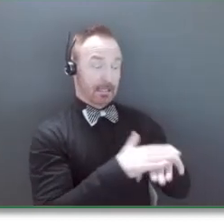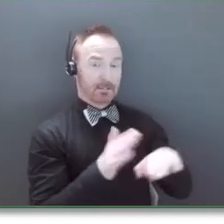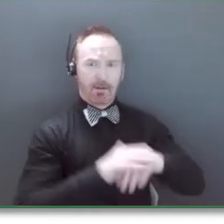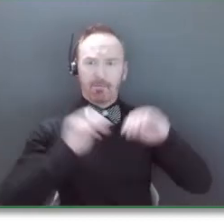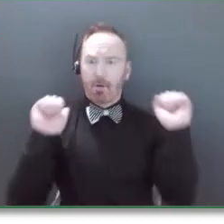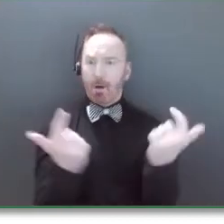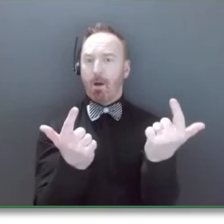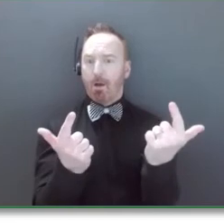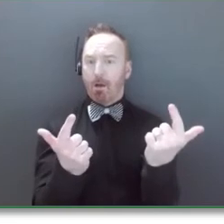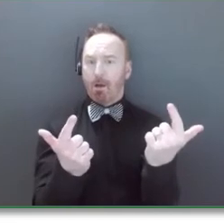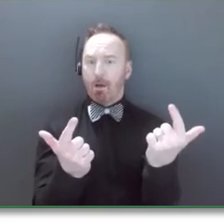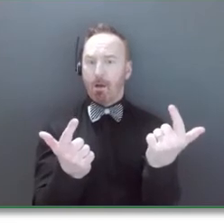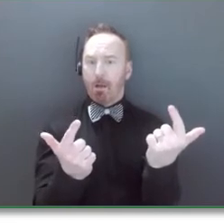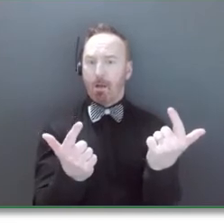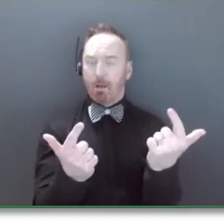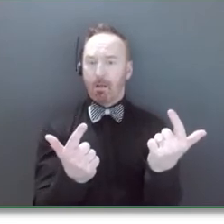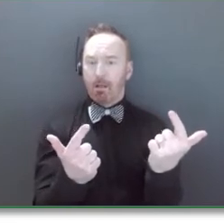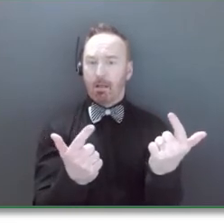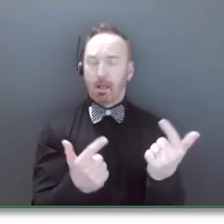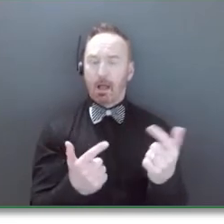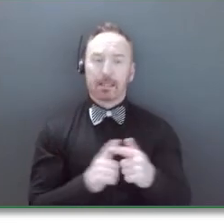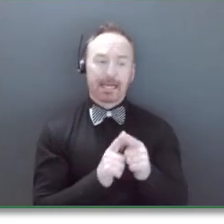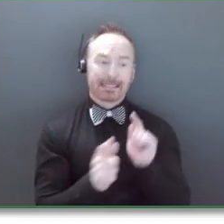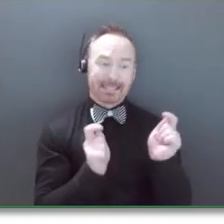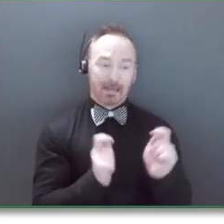such a rewarding and inclusive experience